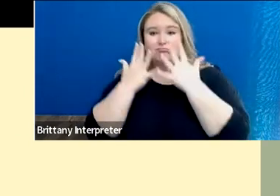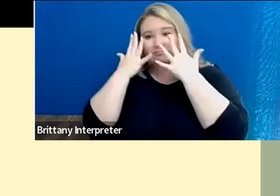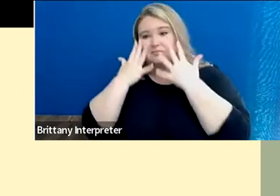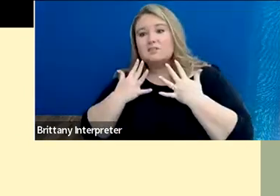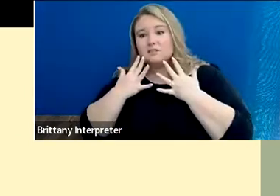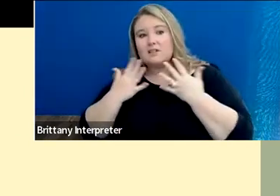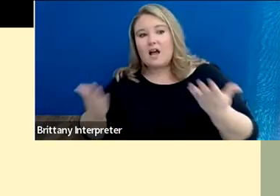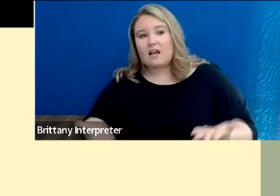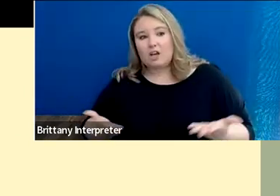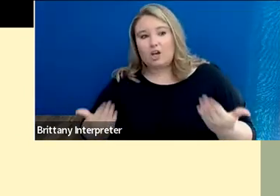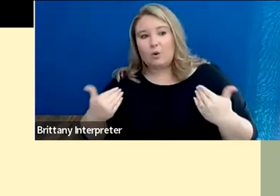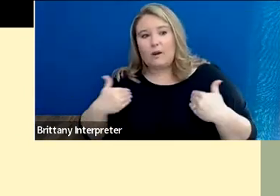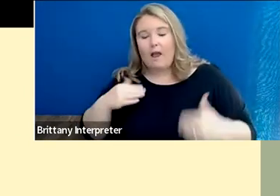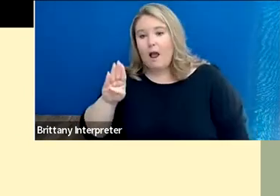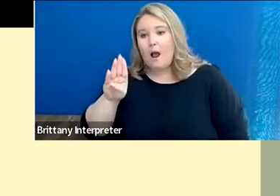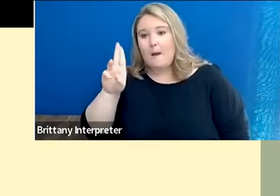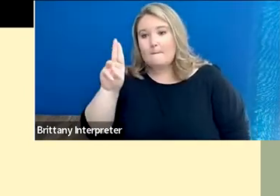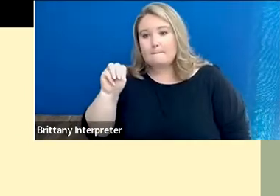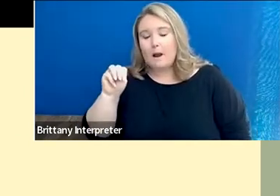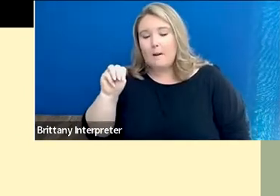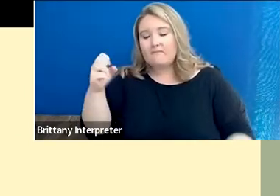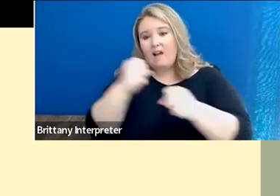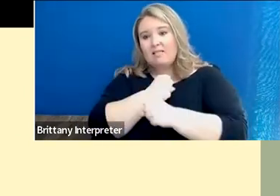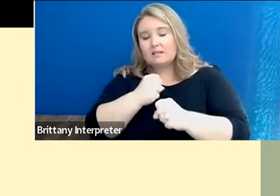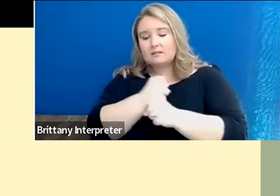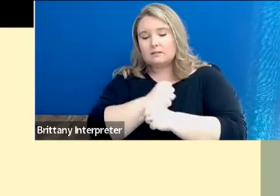which I advocate for and our community of disabled persons,